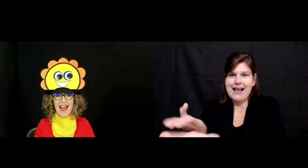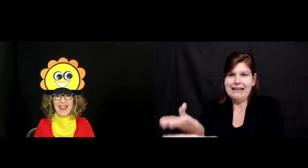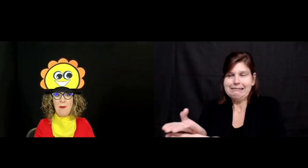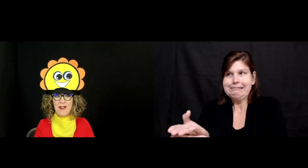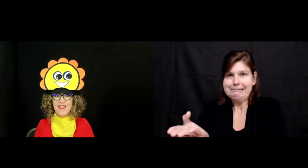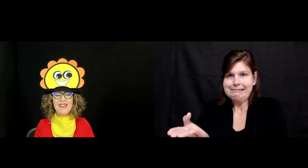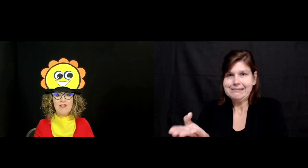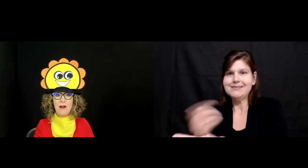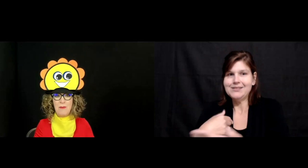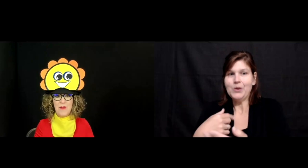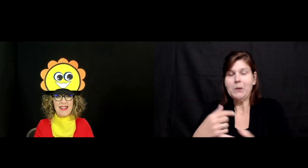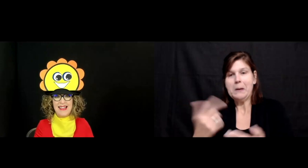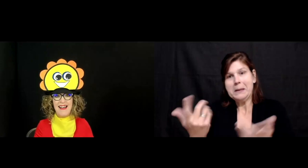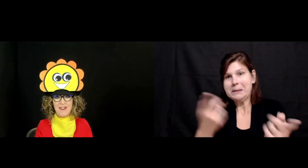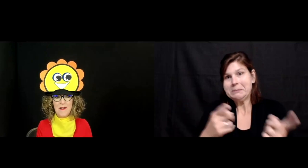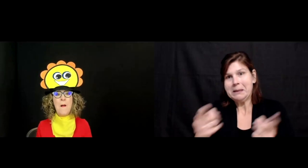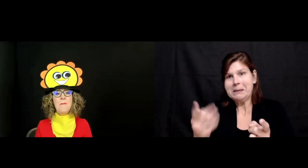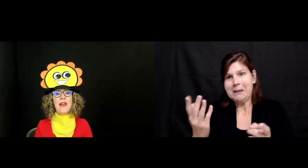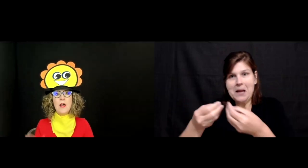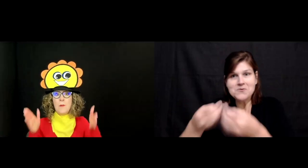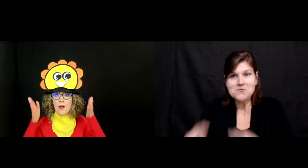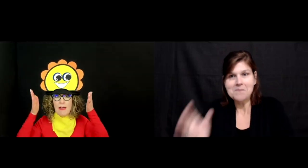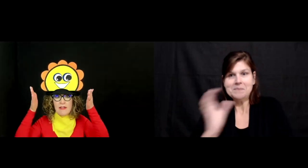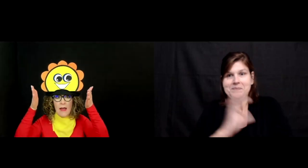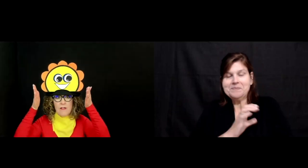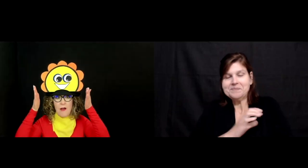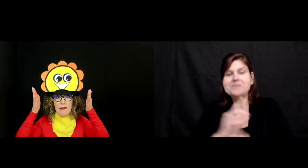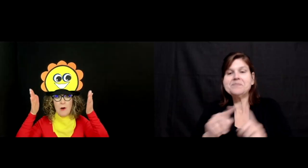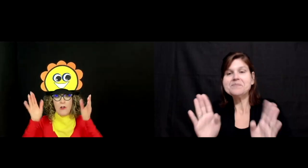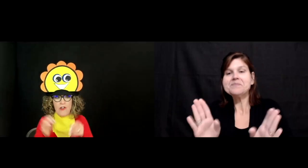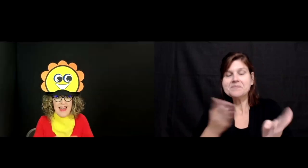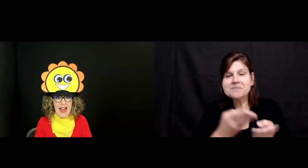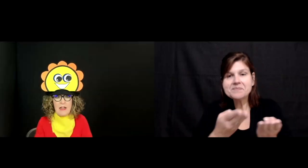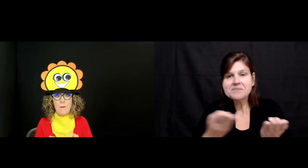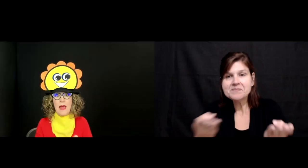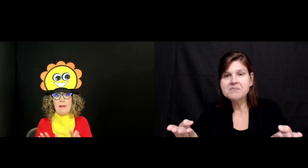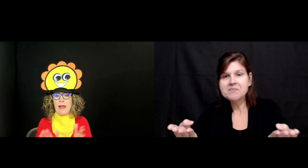and that has happened. Things do happen when it's live, but it's very much a tiny space.